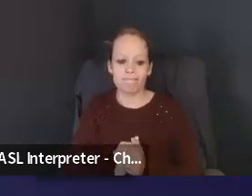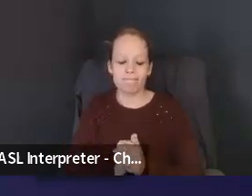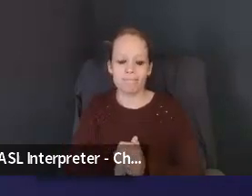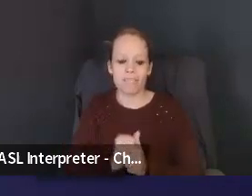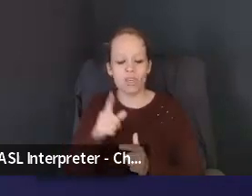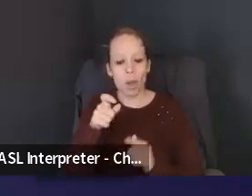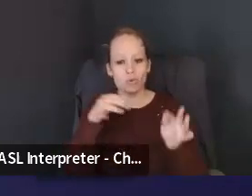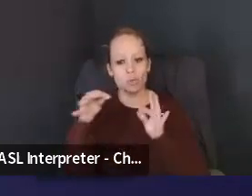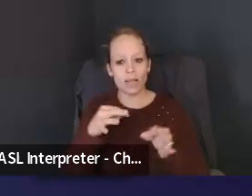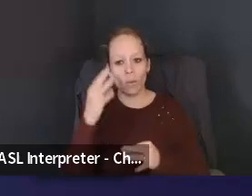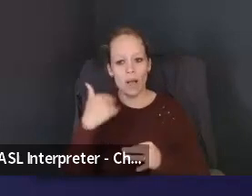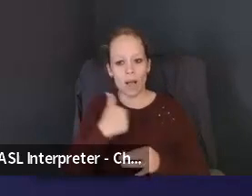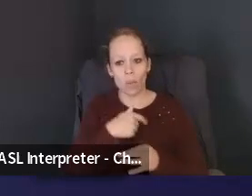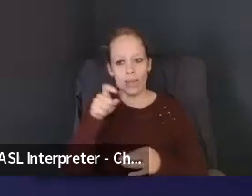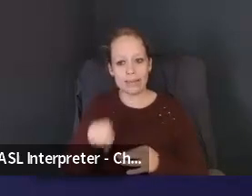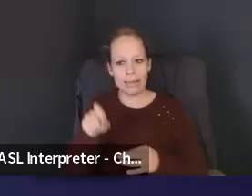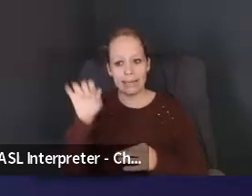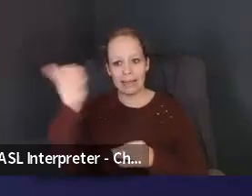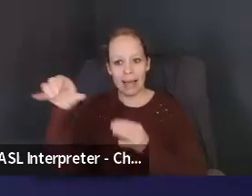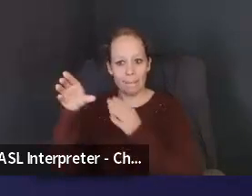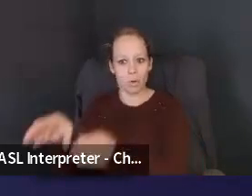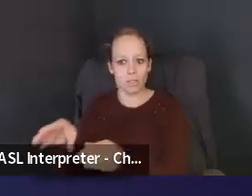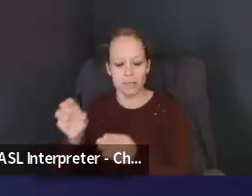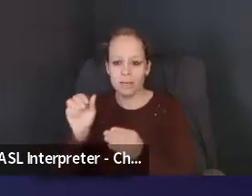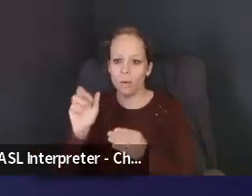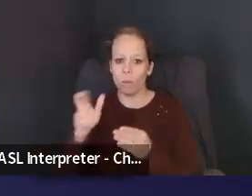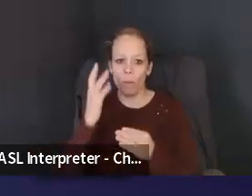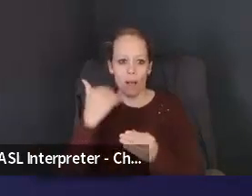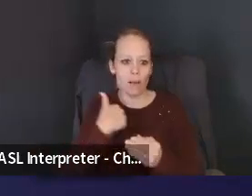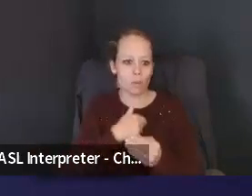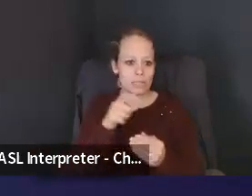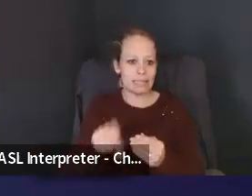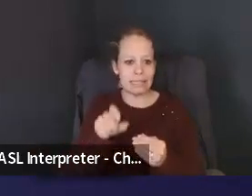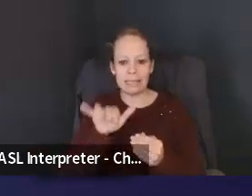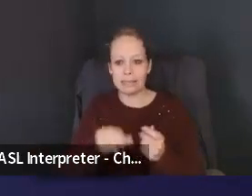we need person X, Y, or Z or why we need service. You know, it's not just, hey I'm going to do this,